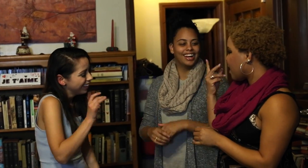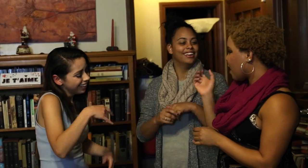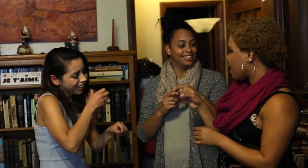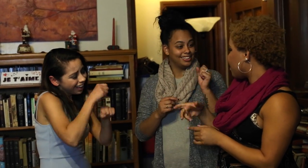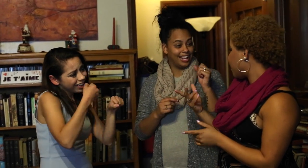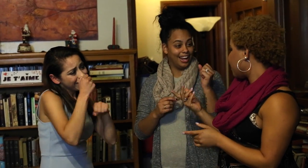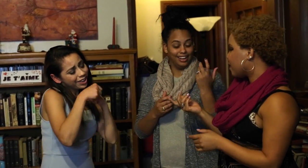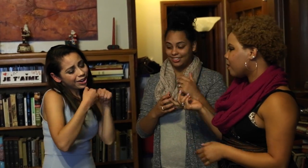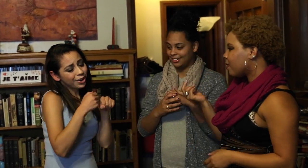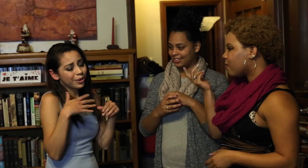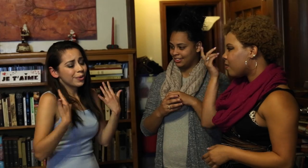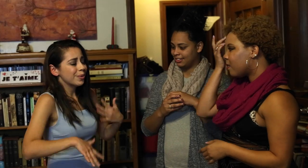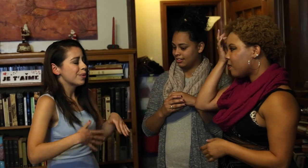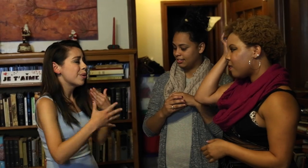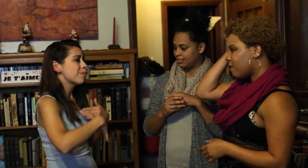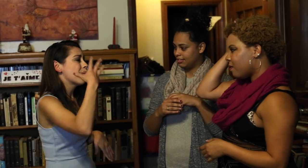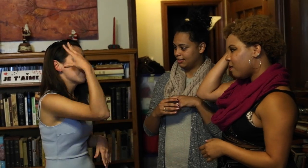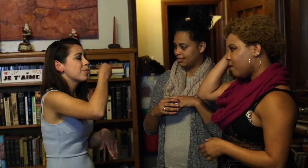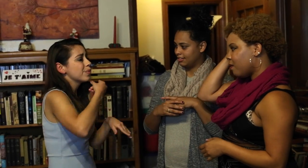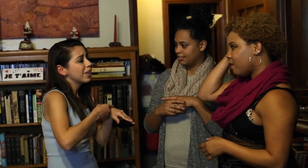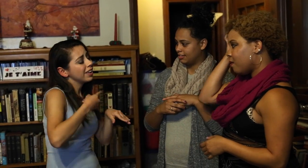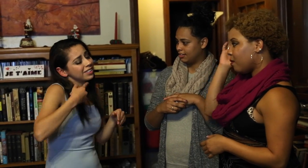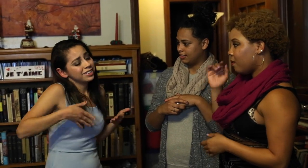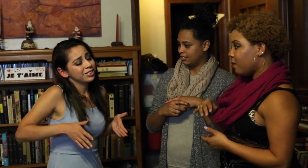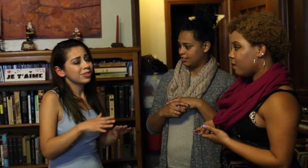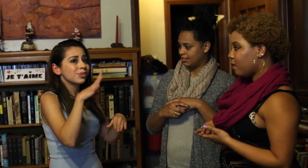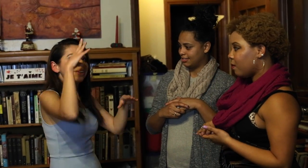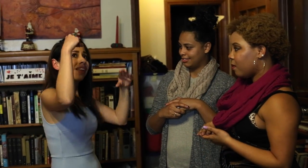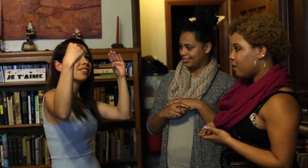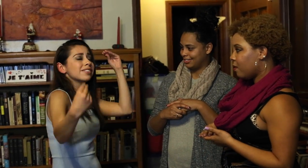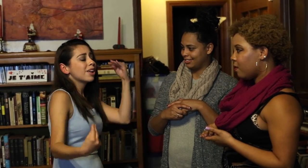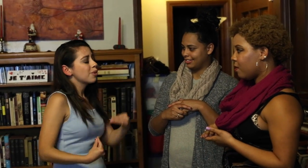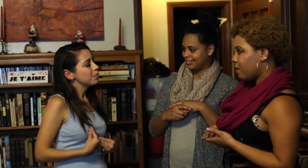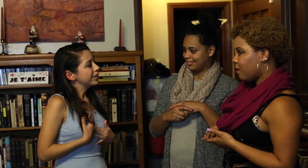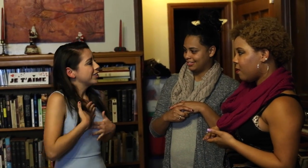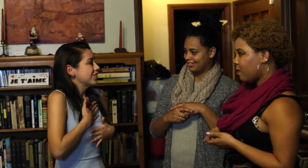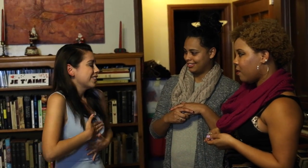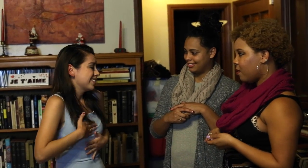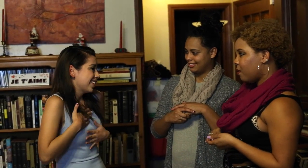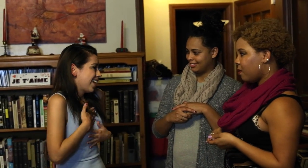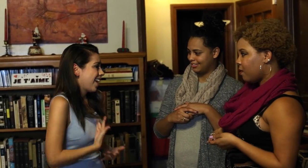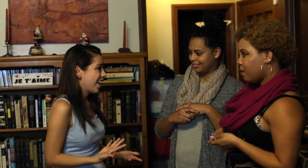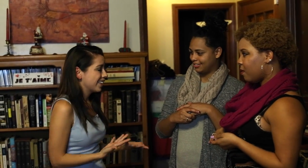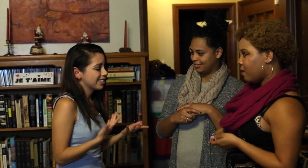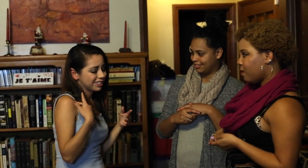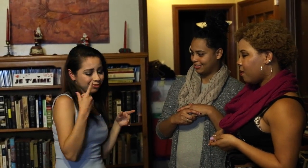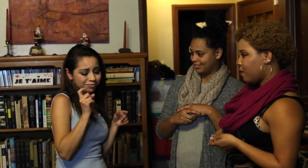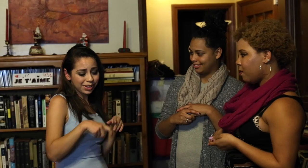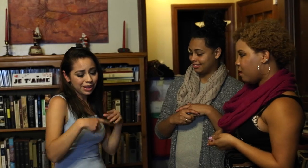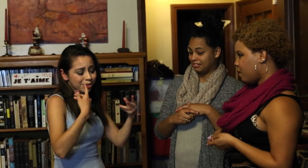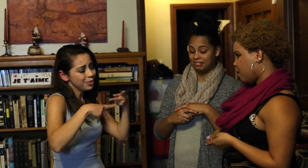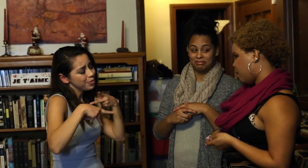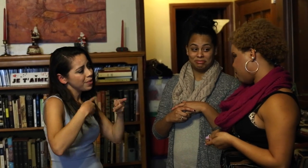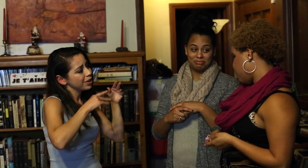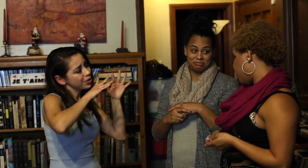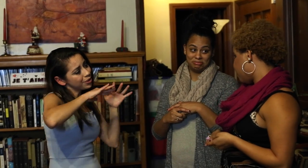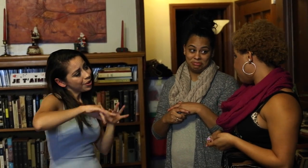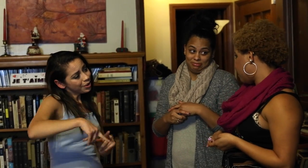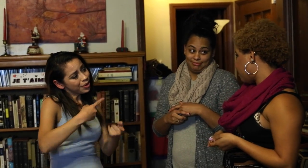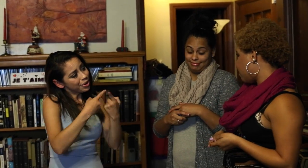It's the most beautiful time of the year. Lights fill the streets spreading so much cheer. I should be playing in the winter snow.